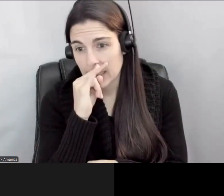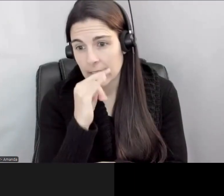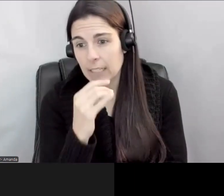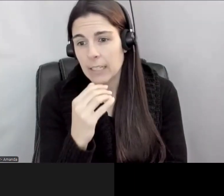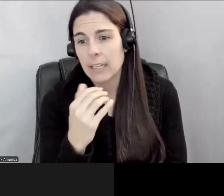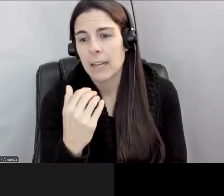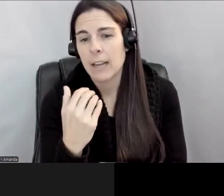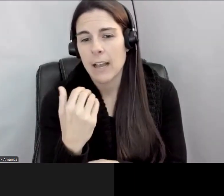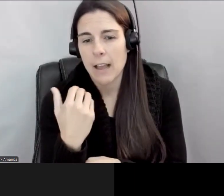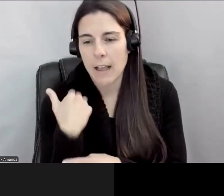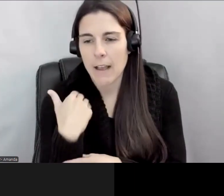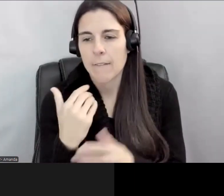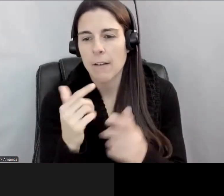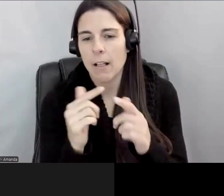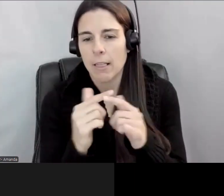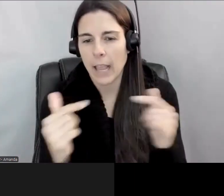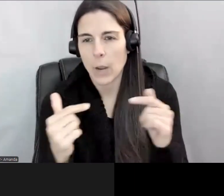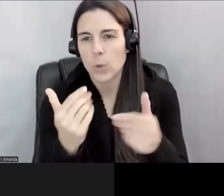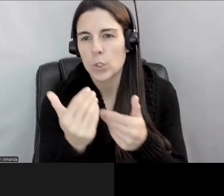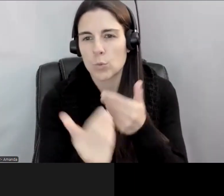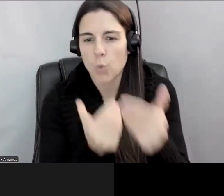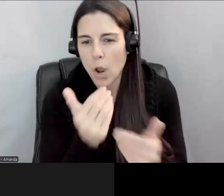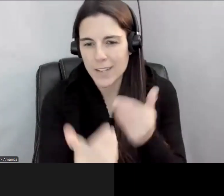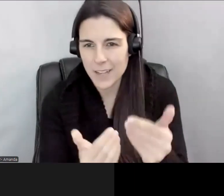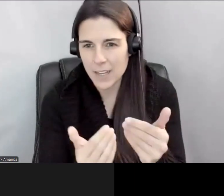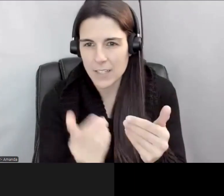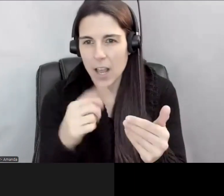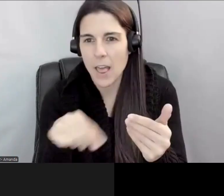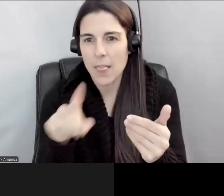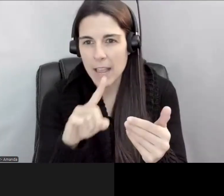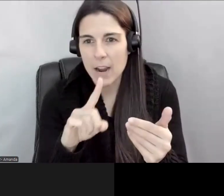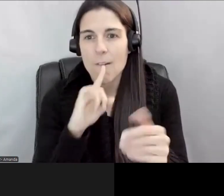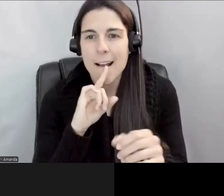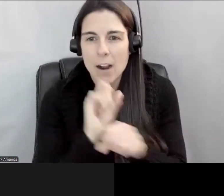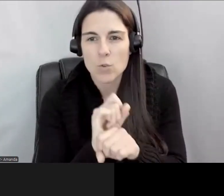where they're they're actually learning language using those